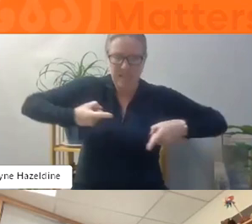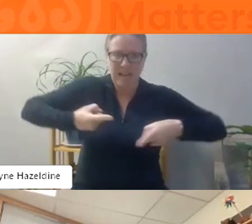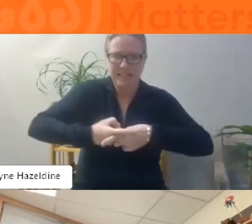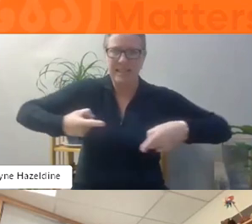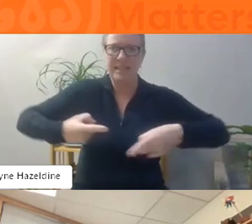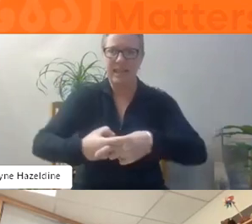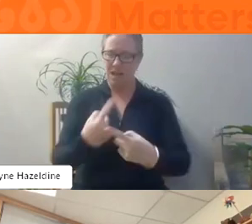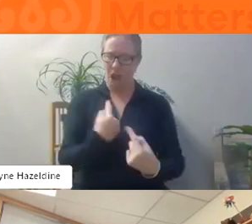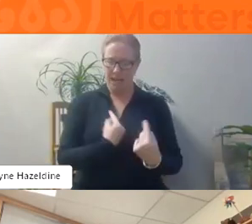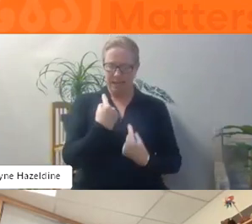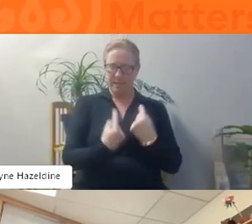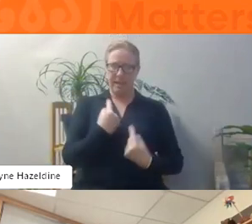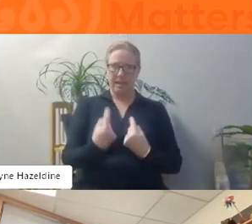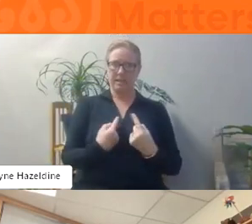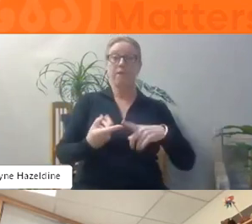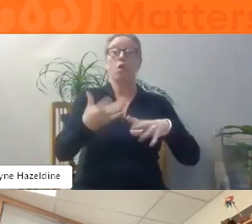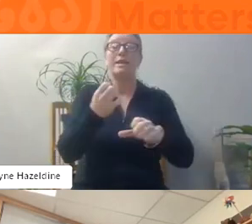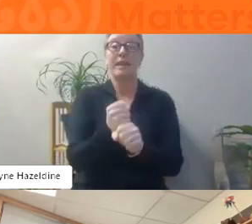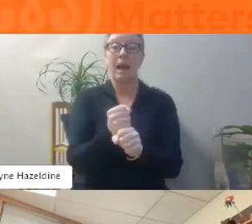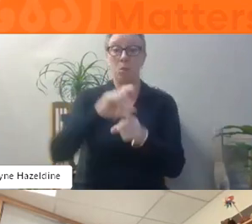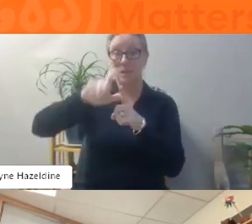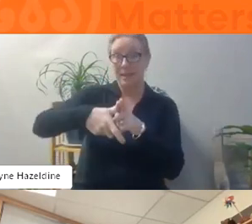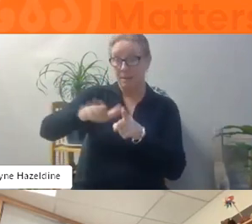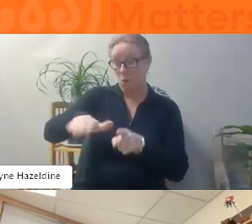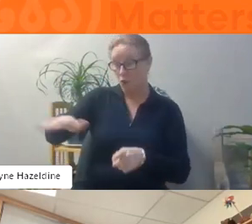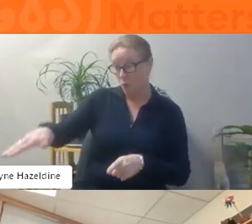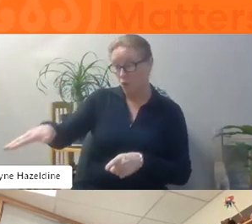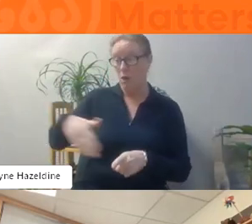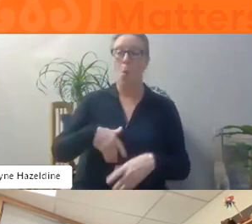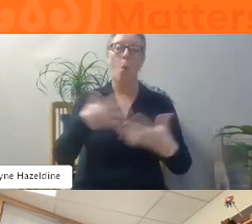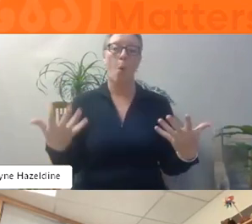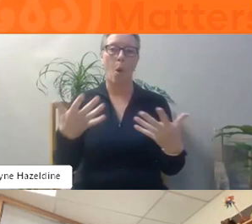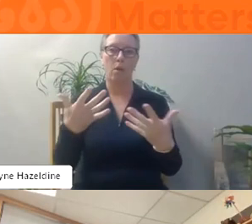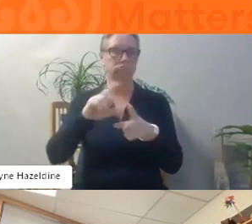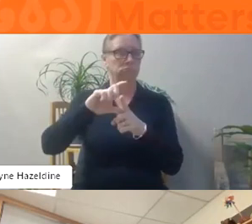For example, as mokopuna whaikaha me mokopuna Māori, mokopuna Pasifika,